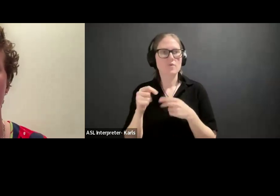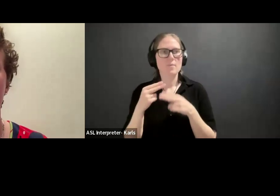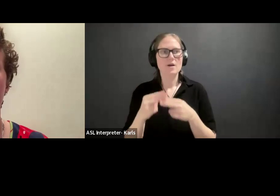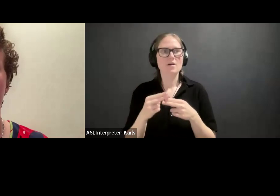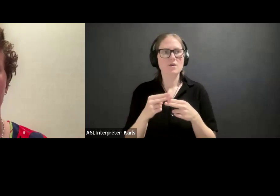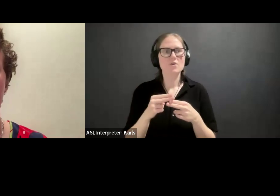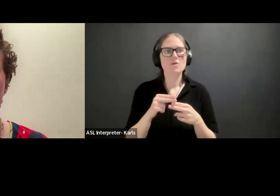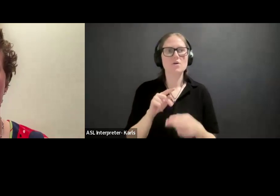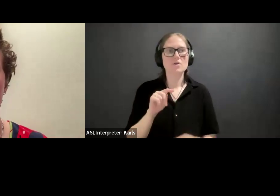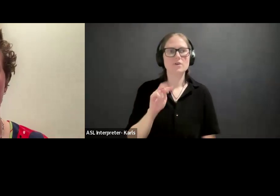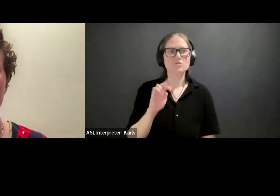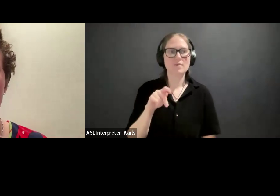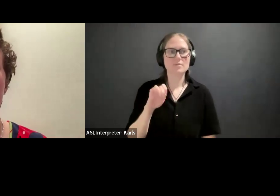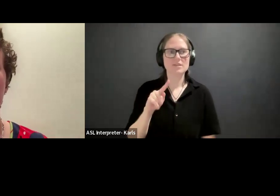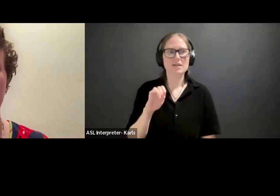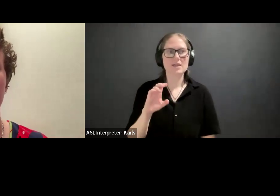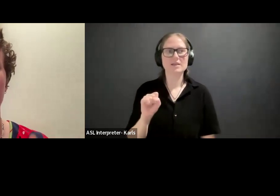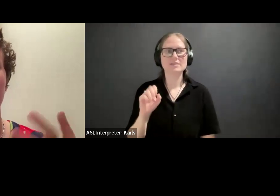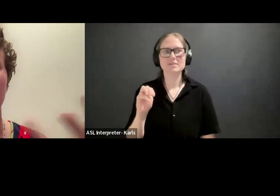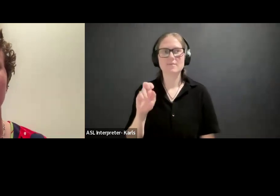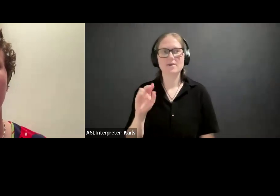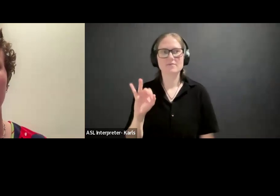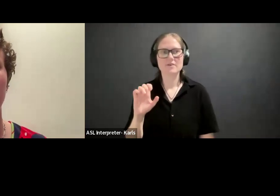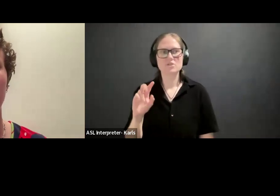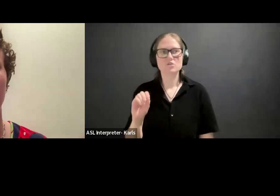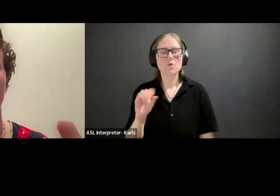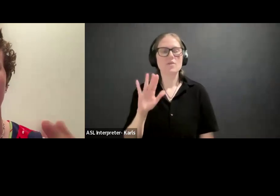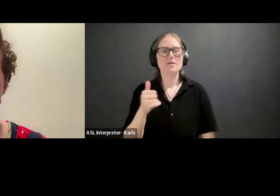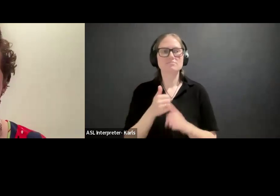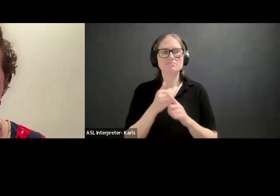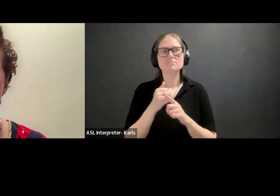Um, a vision of trans poetry that kind of defies this.